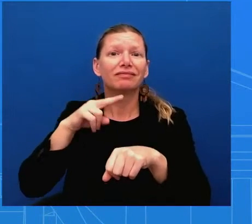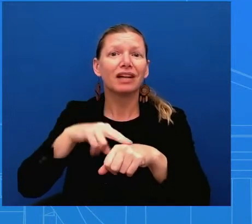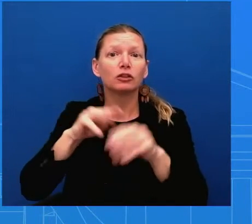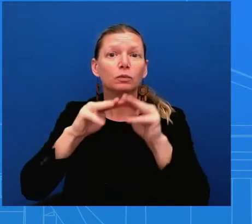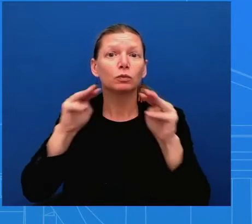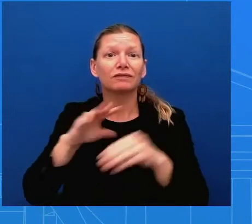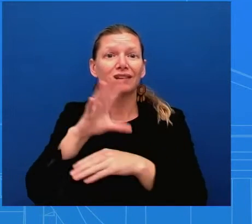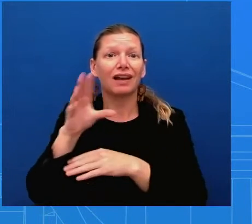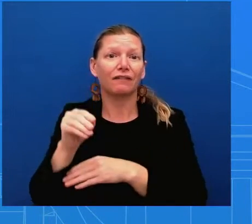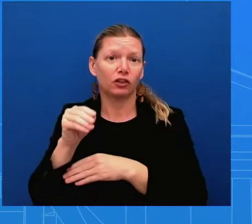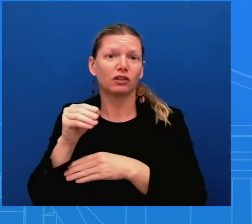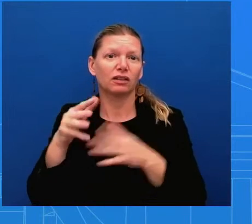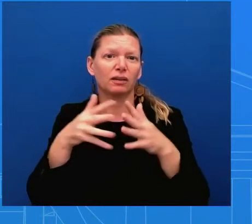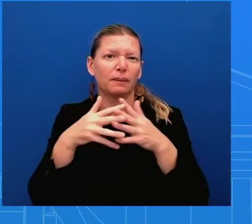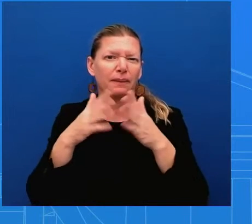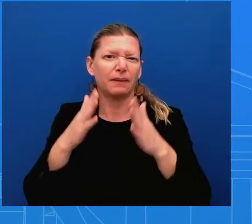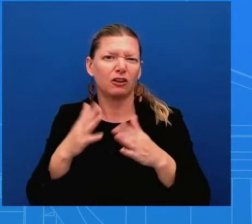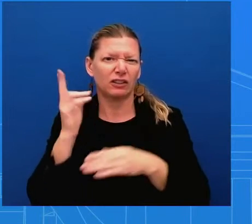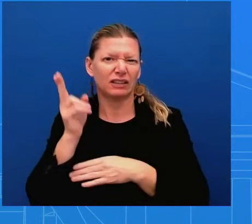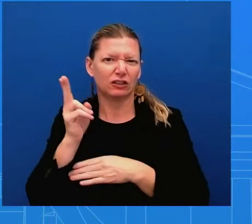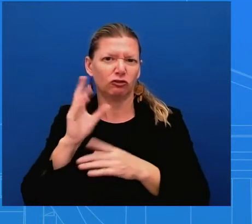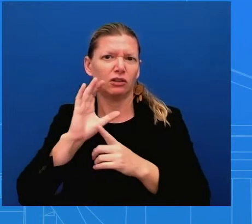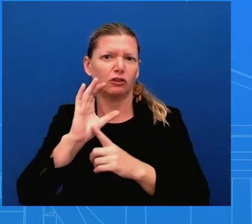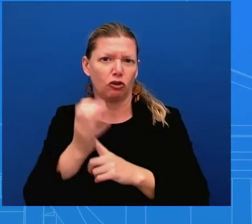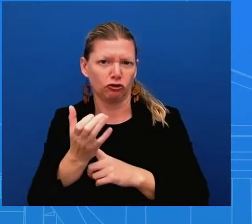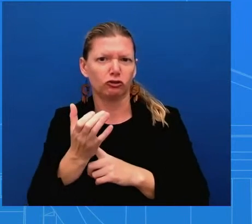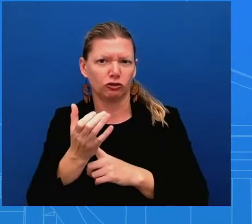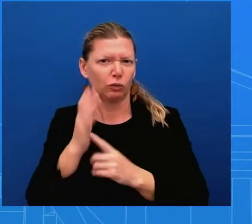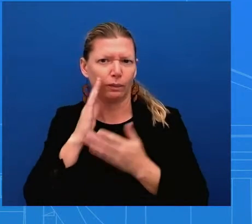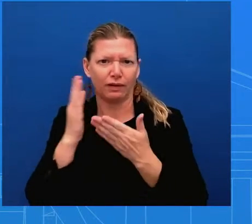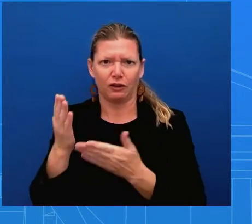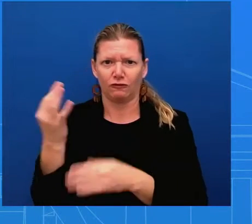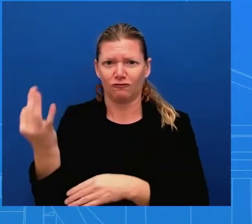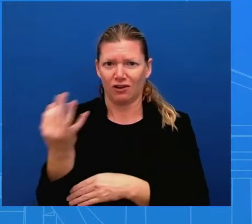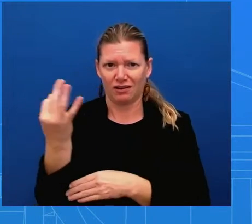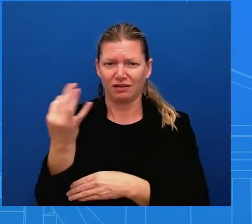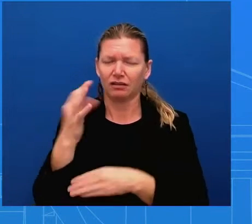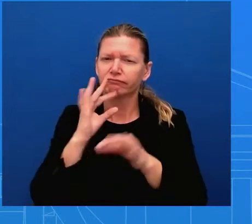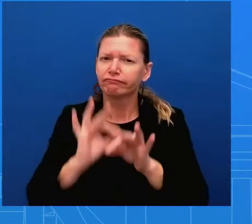But to your question about the Supreme Court's ruling in Students for Fair Admissi- --